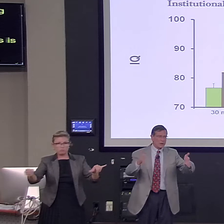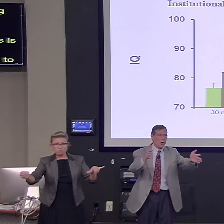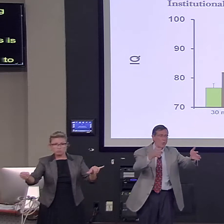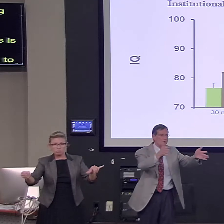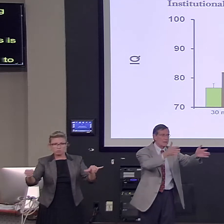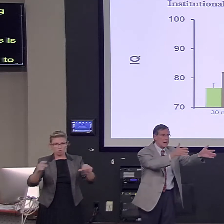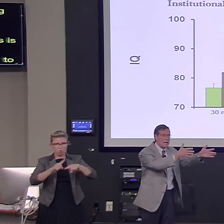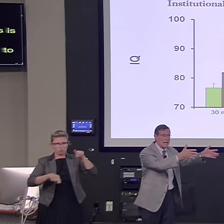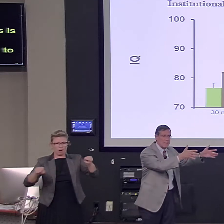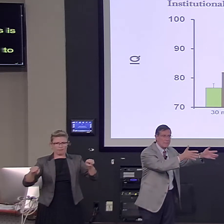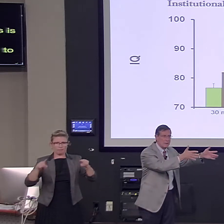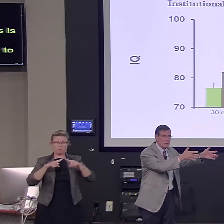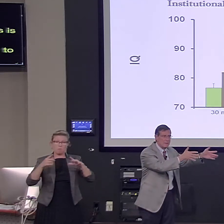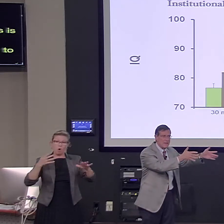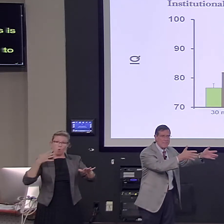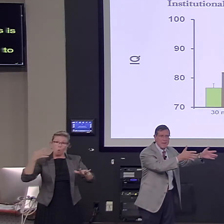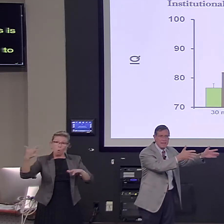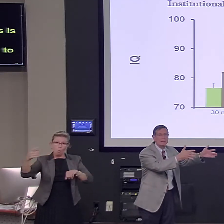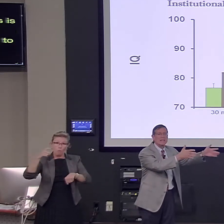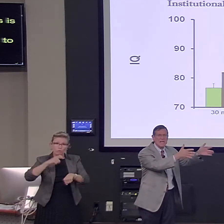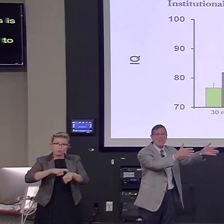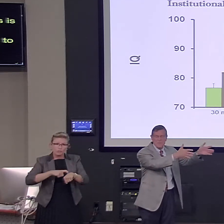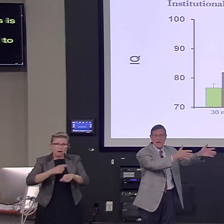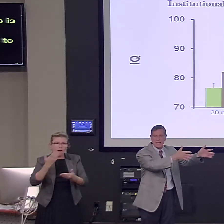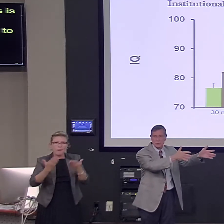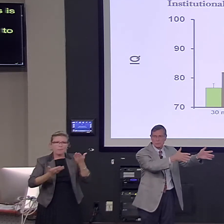But over time, they may leave that group.